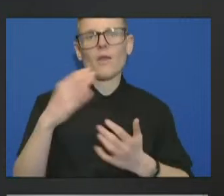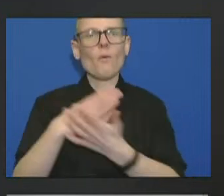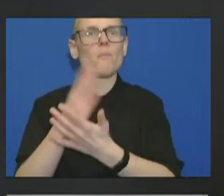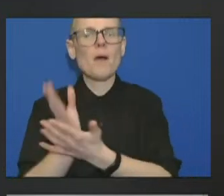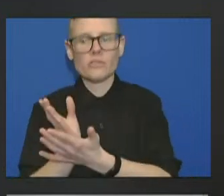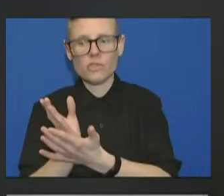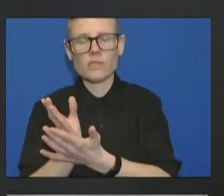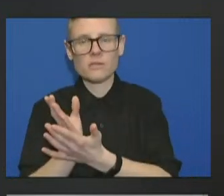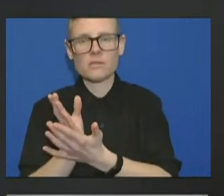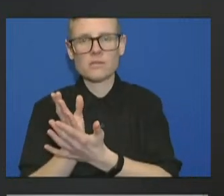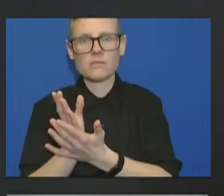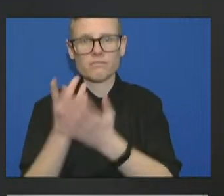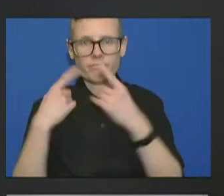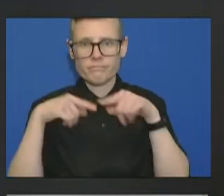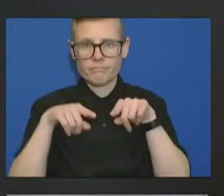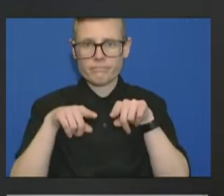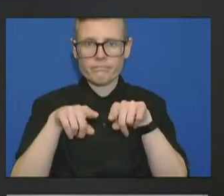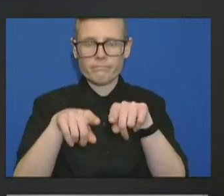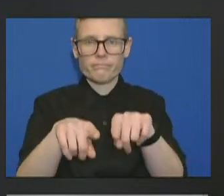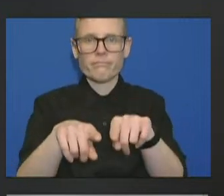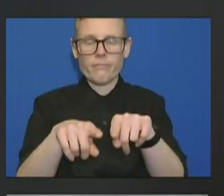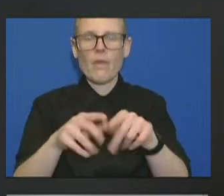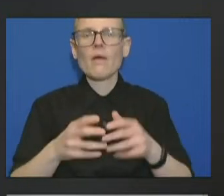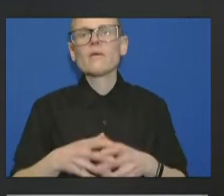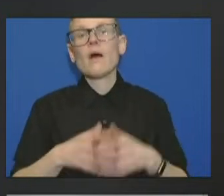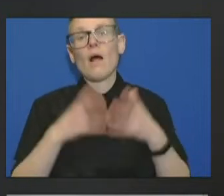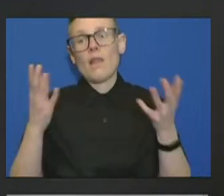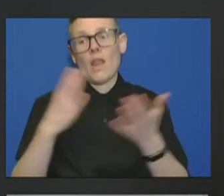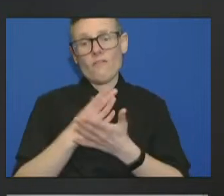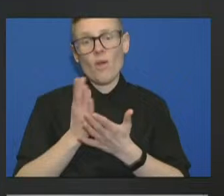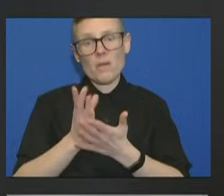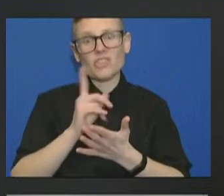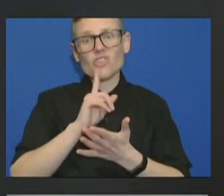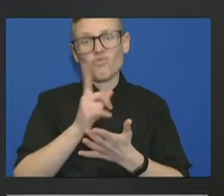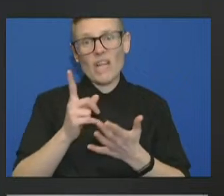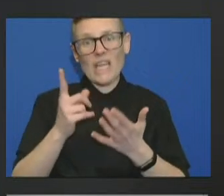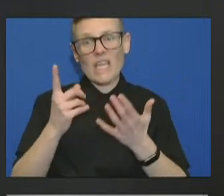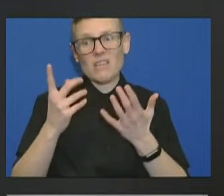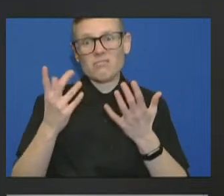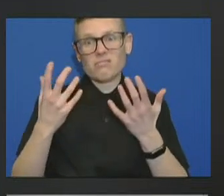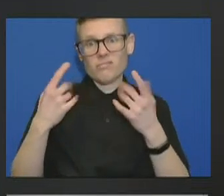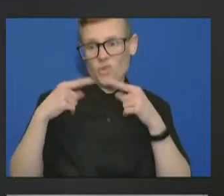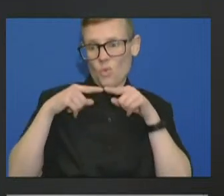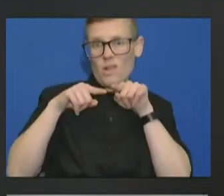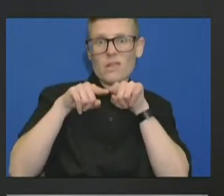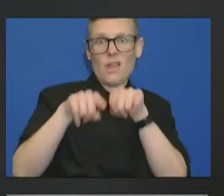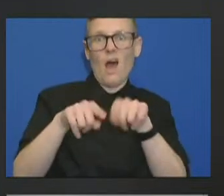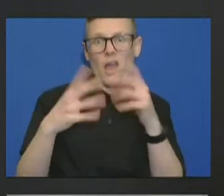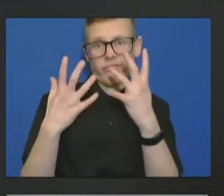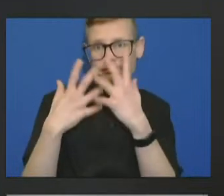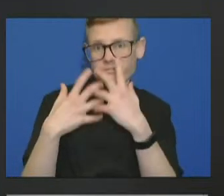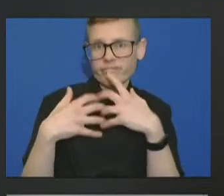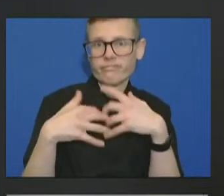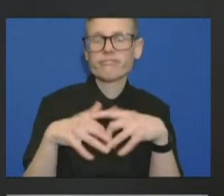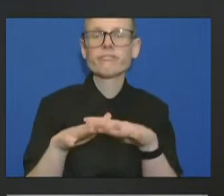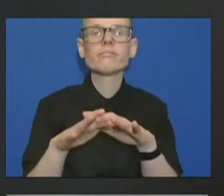us aligning our ratios and aligning our budgets. Actually,